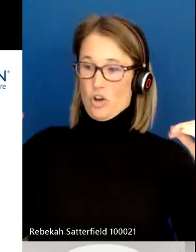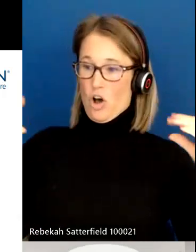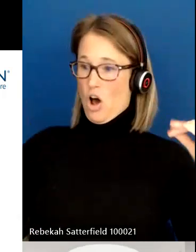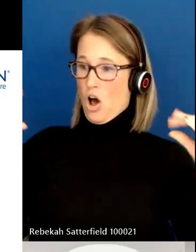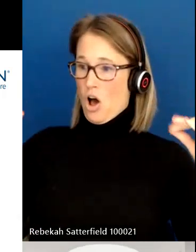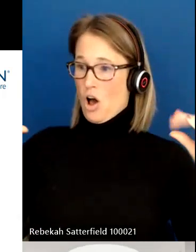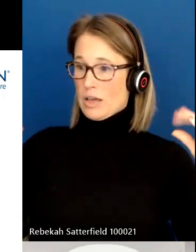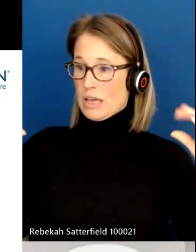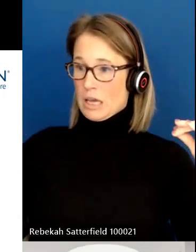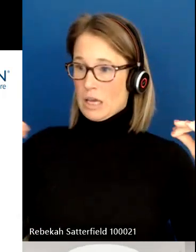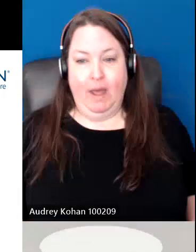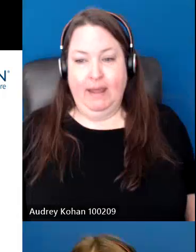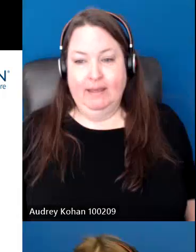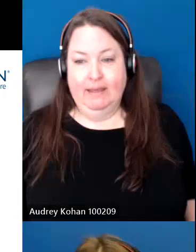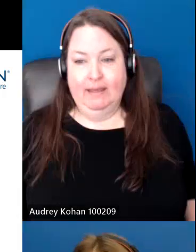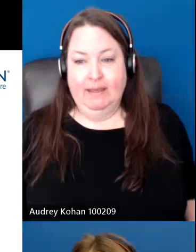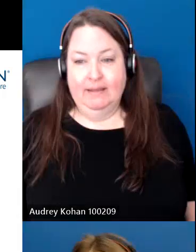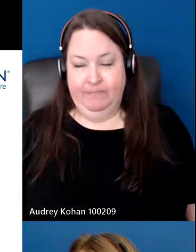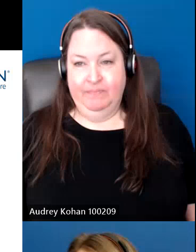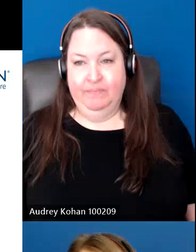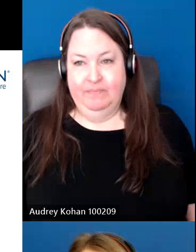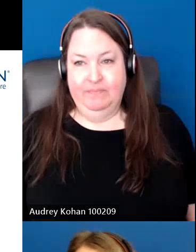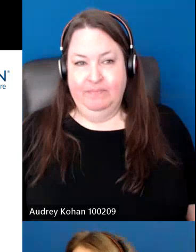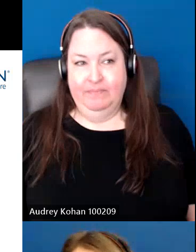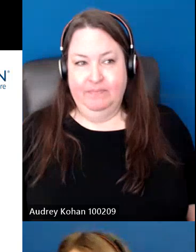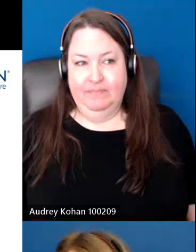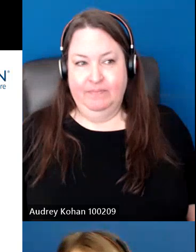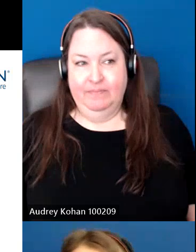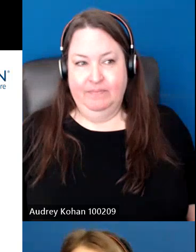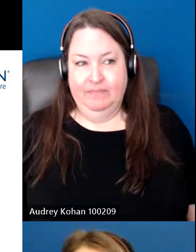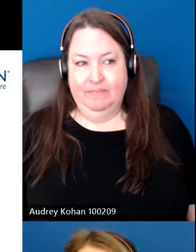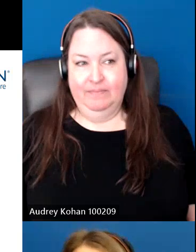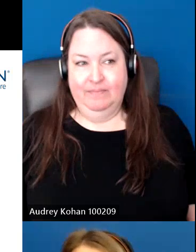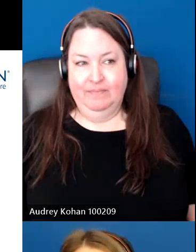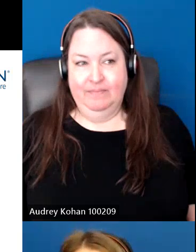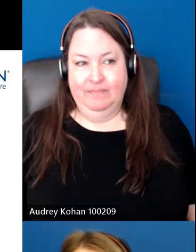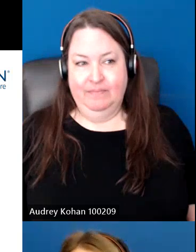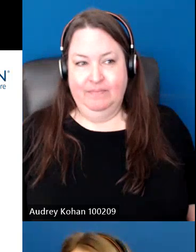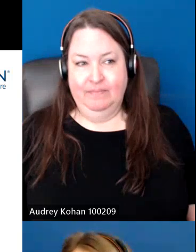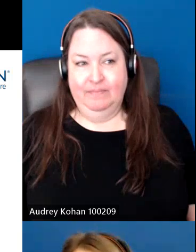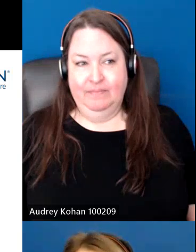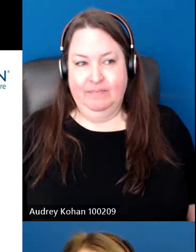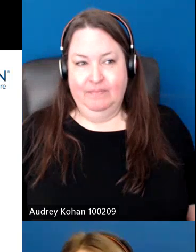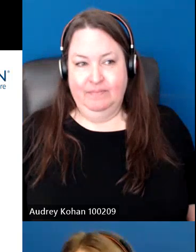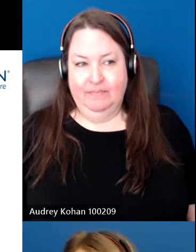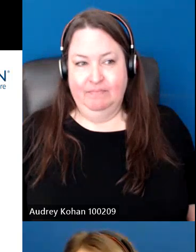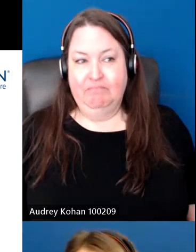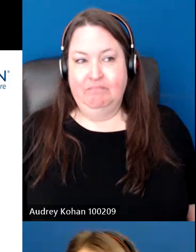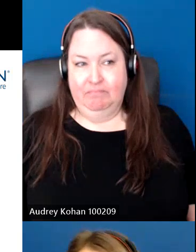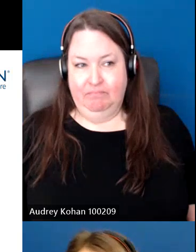an interpreter present either in person on the phone or through an iPad and this is supposed to